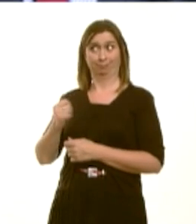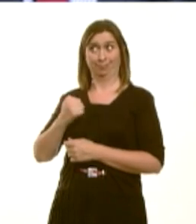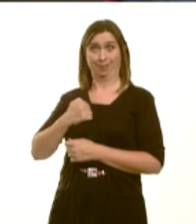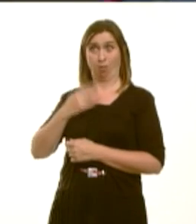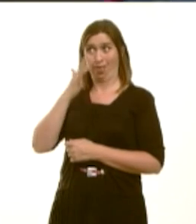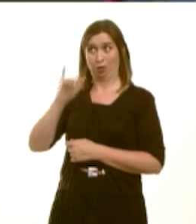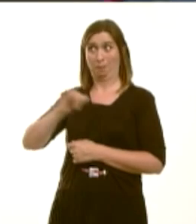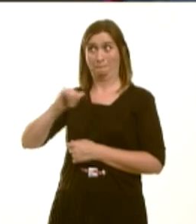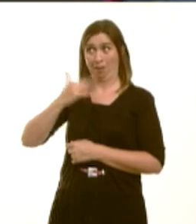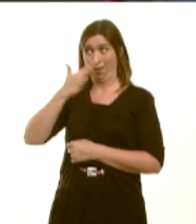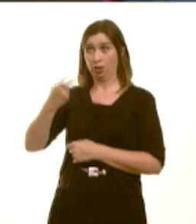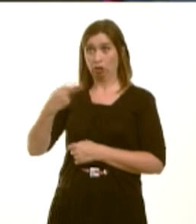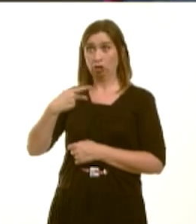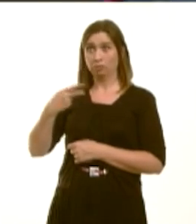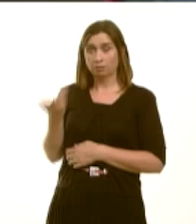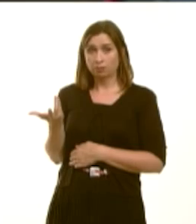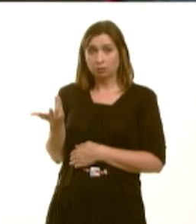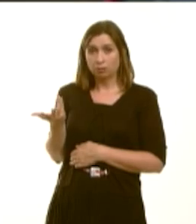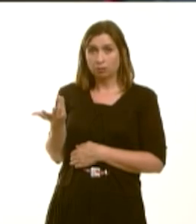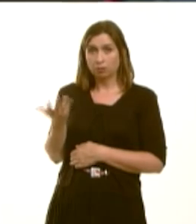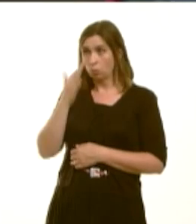of an issue in terms of the threat to health. Heís right to say that alcohol, when enjoyed